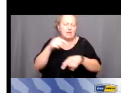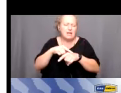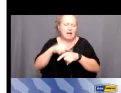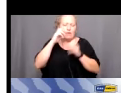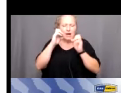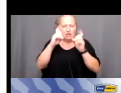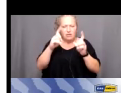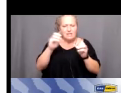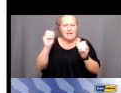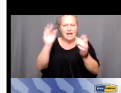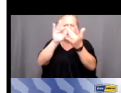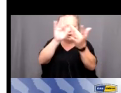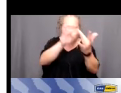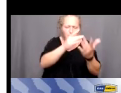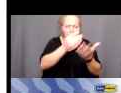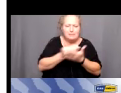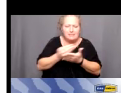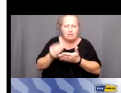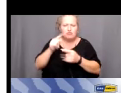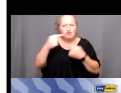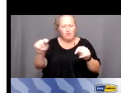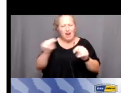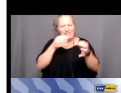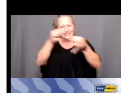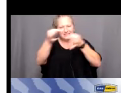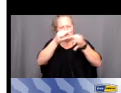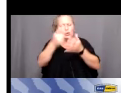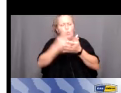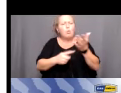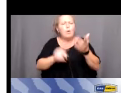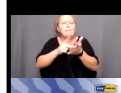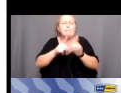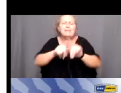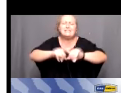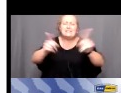materials trying to clarify the differences between masks and respirators,